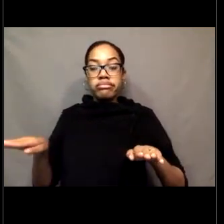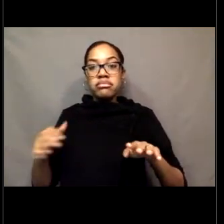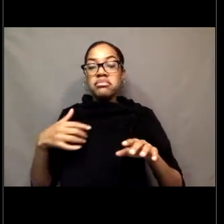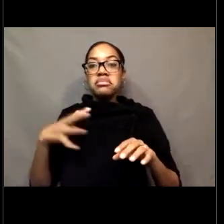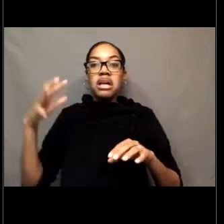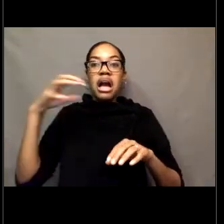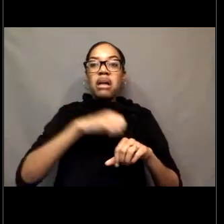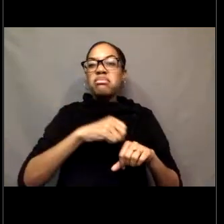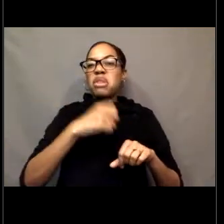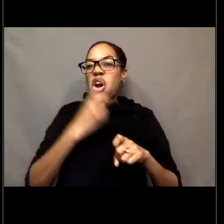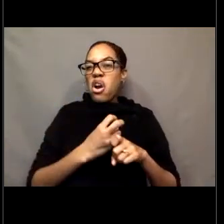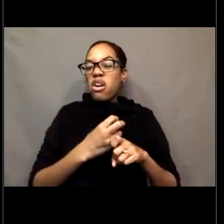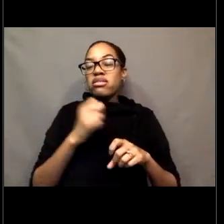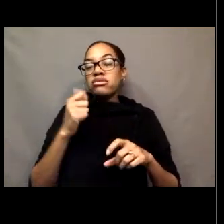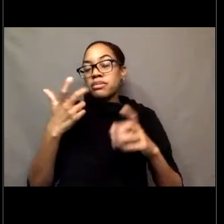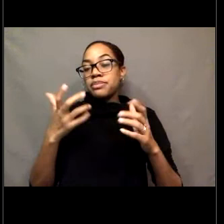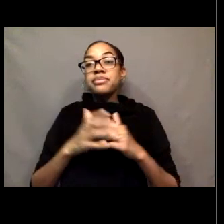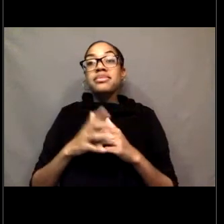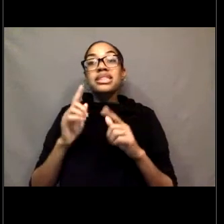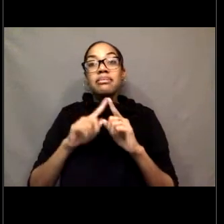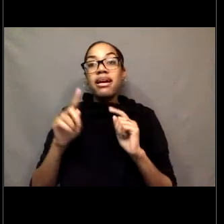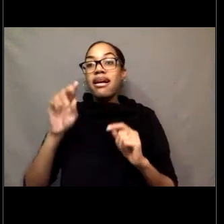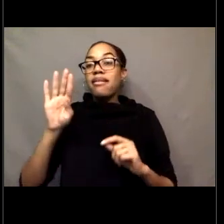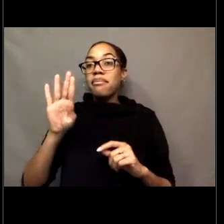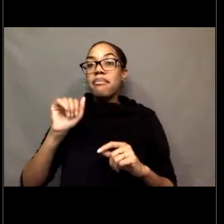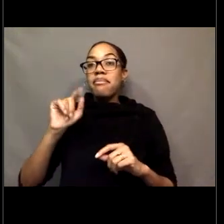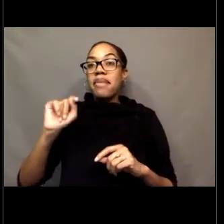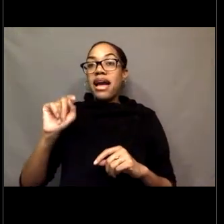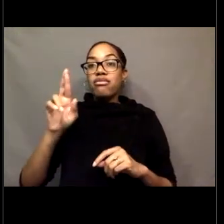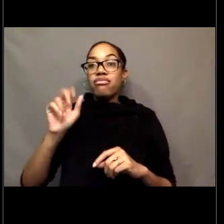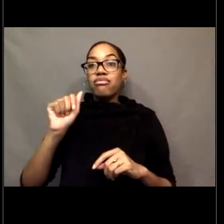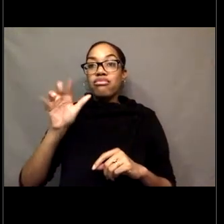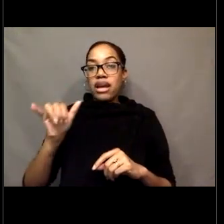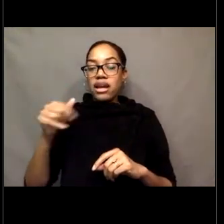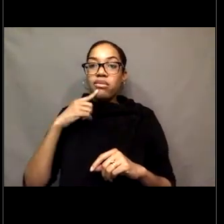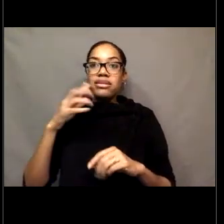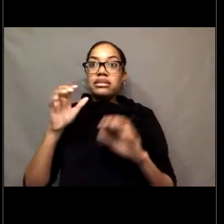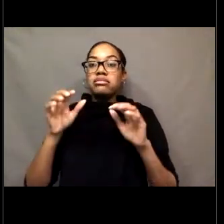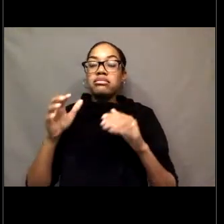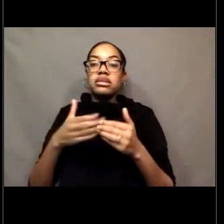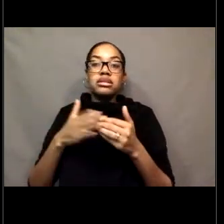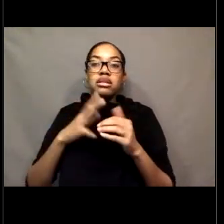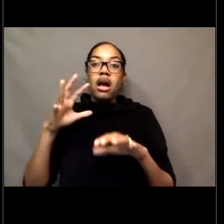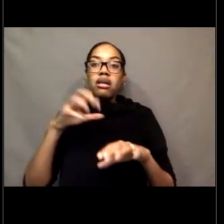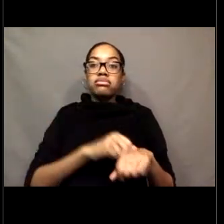which has very powerful jaws that can crush their shell. So they do have predators besides humans.